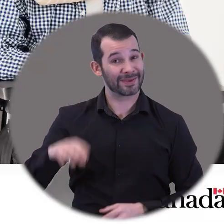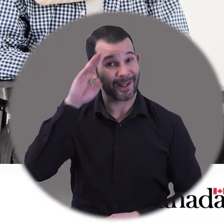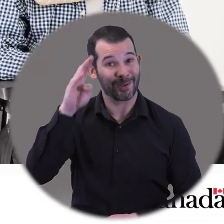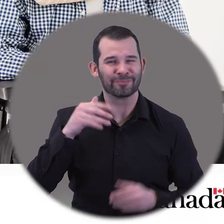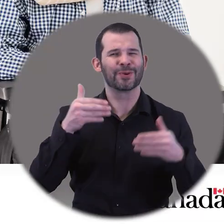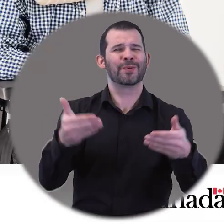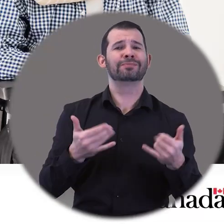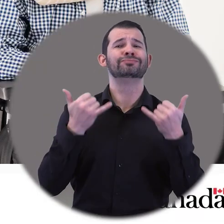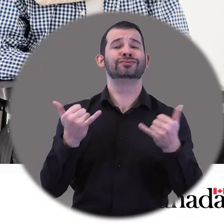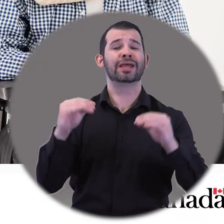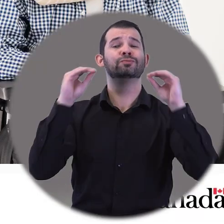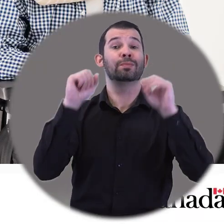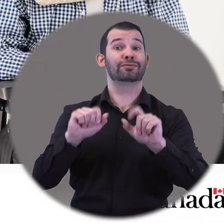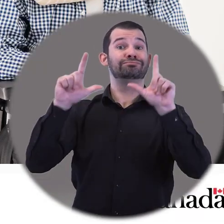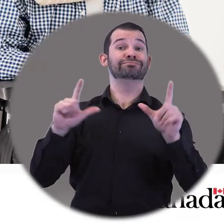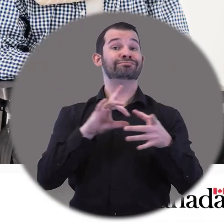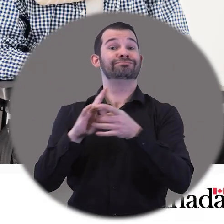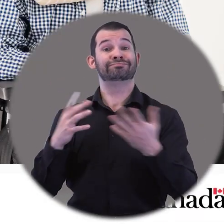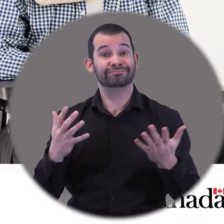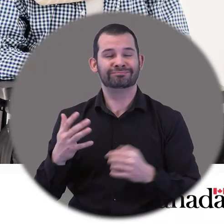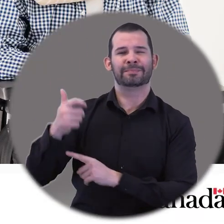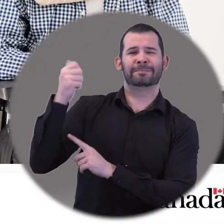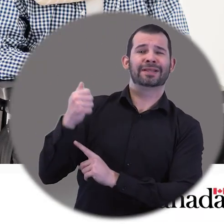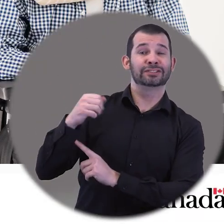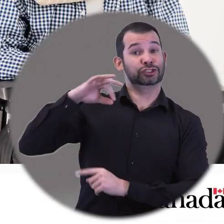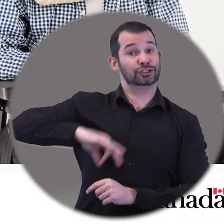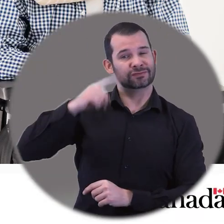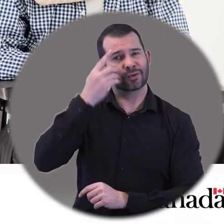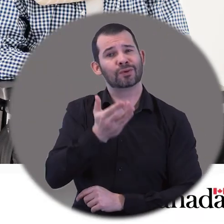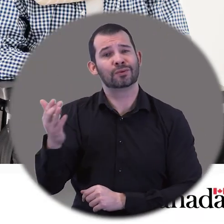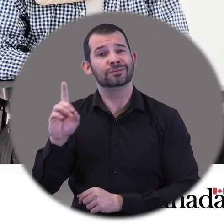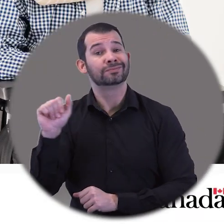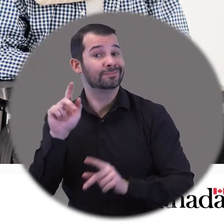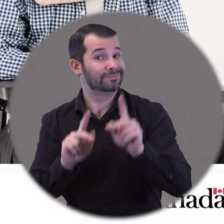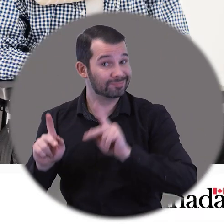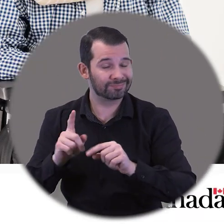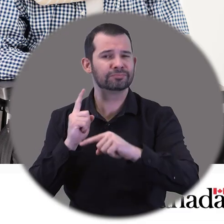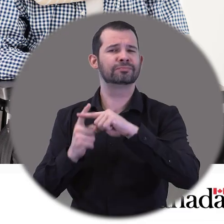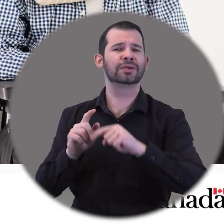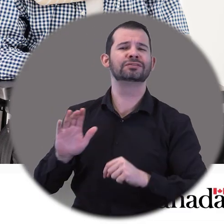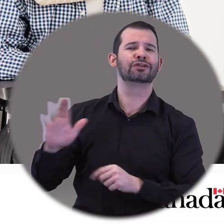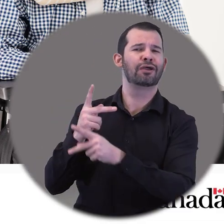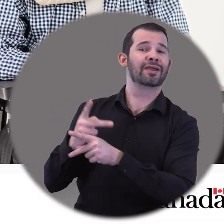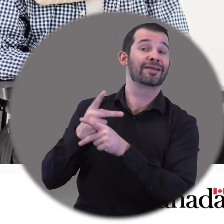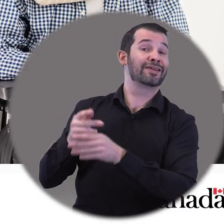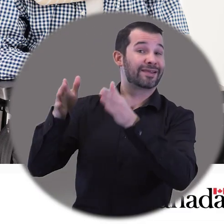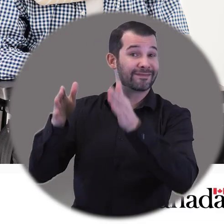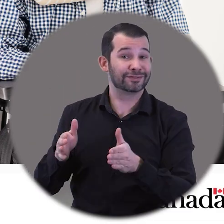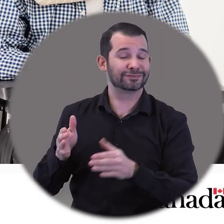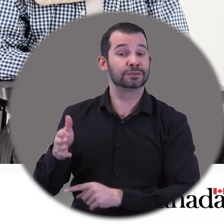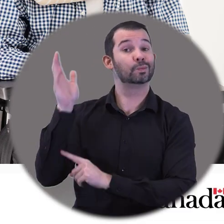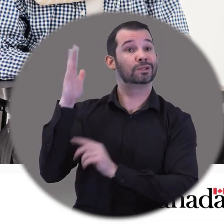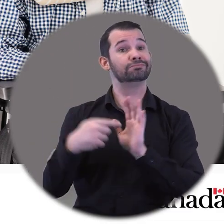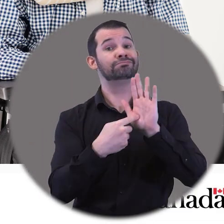Hello and welcome to today's webinar on benefits and credits for persons with disabilities and their caregivers